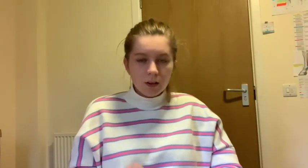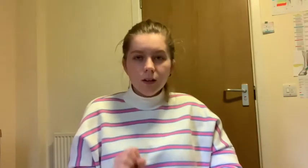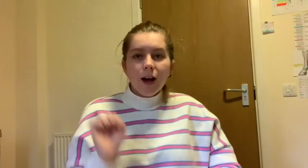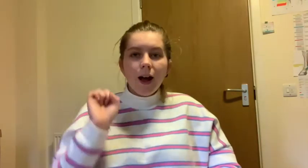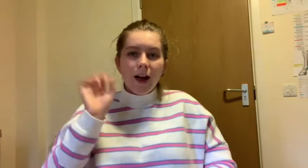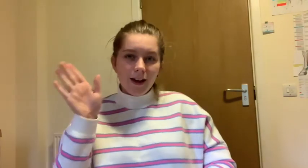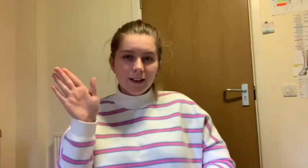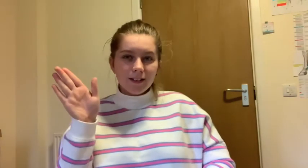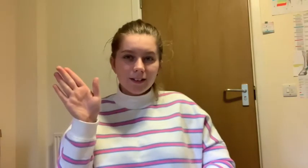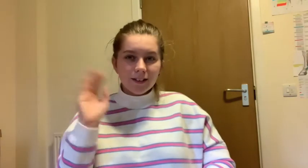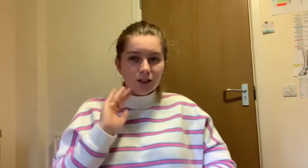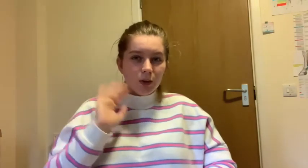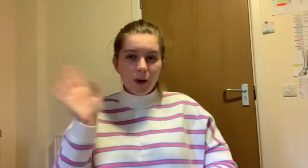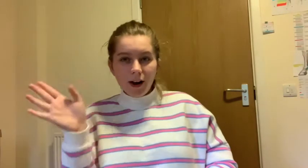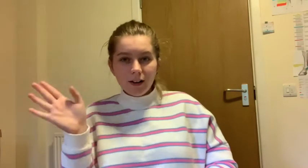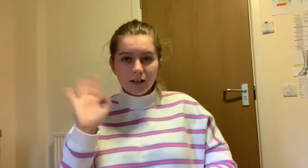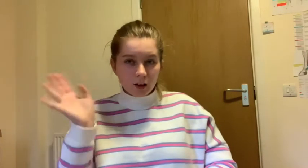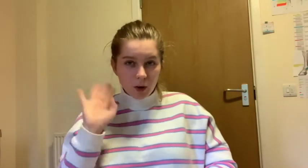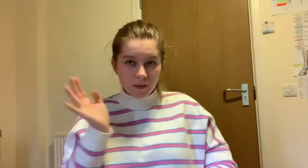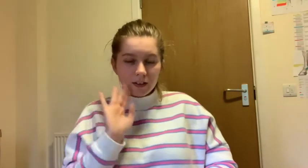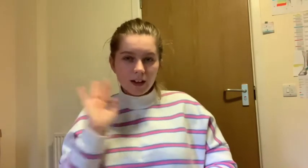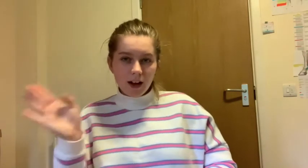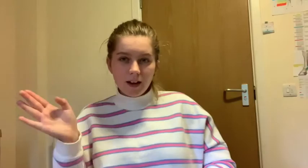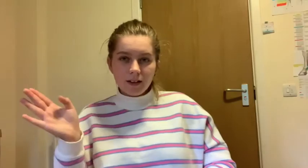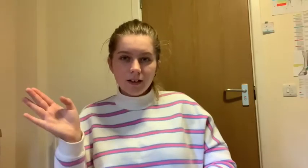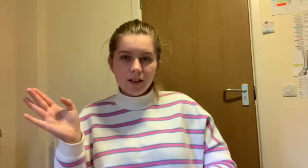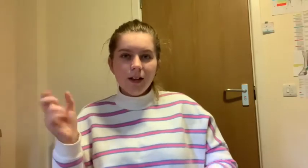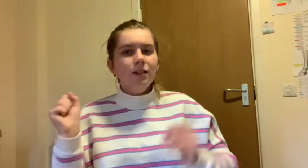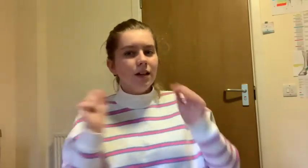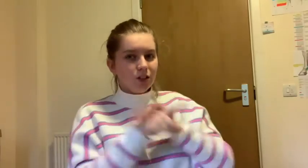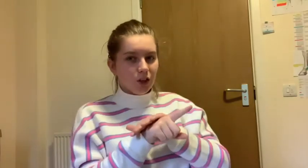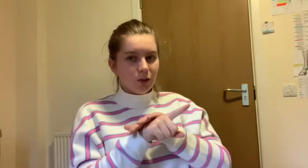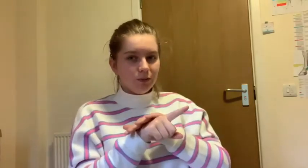"Hey" like you're waving "Hey, let's go"